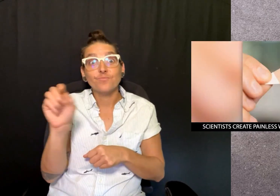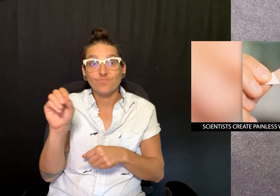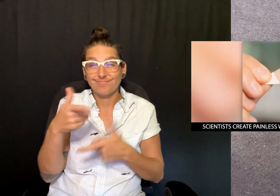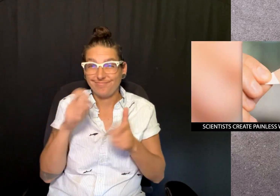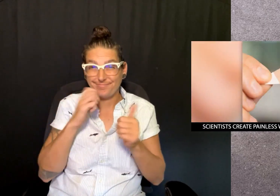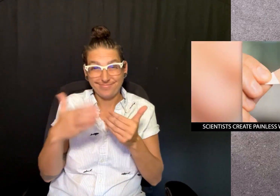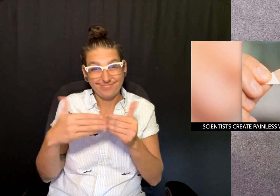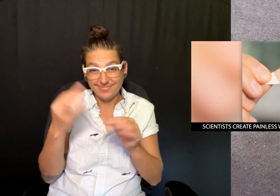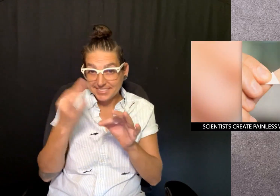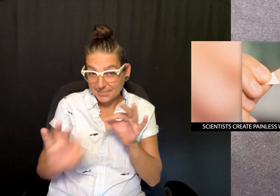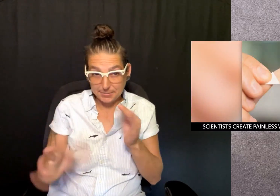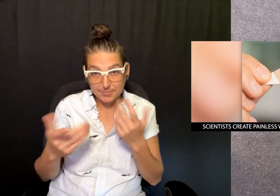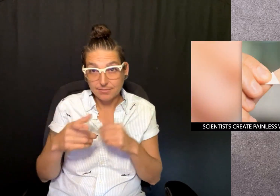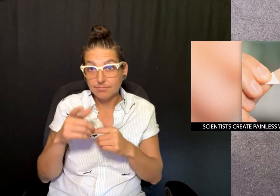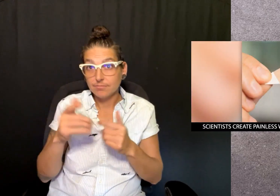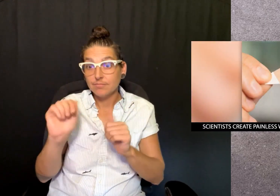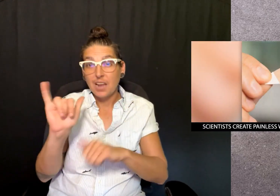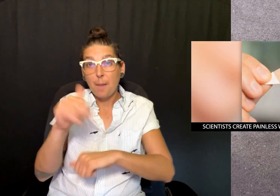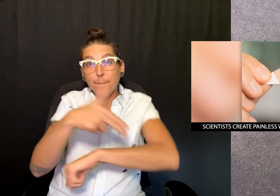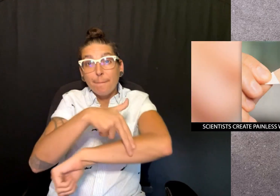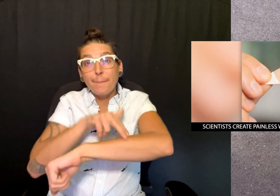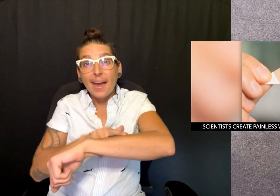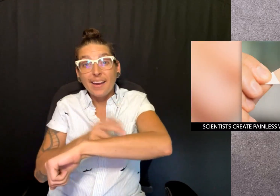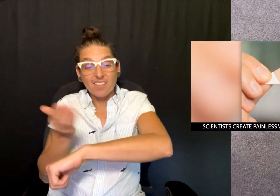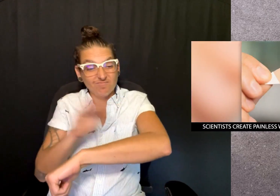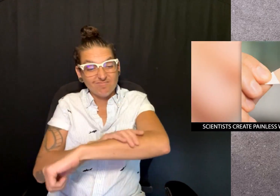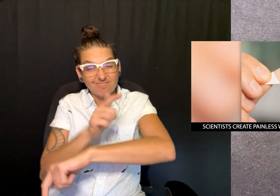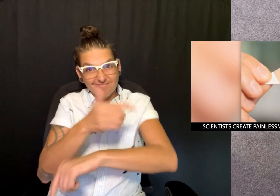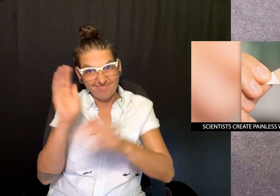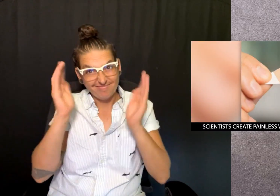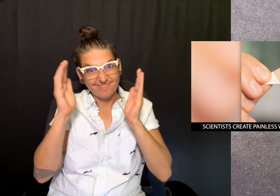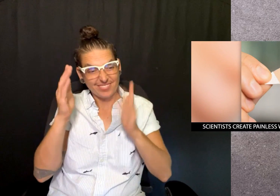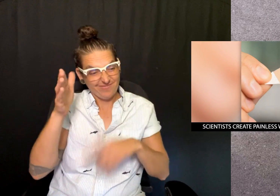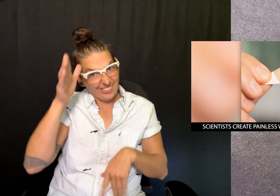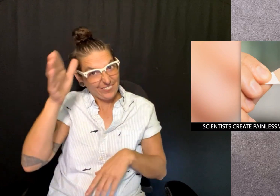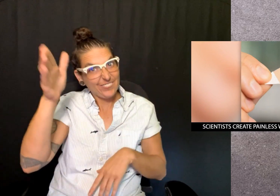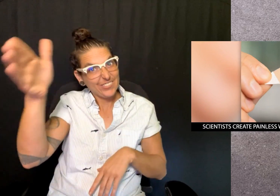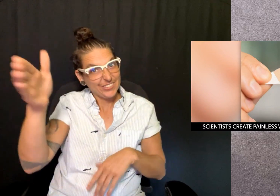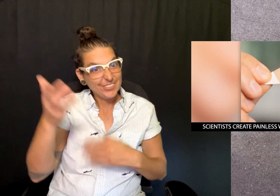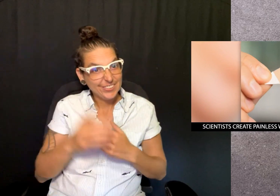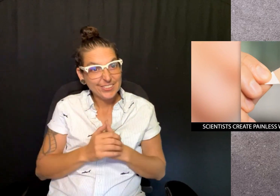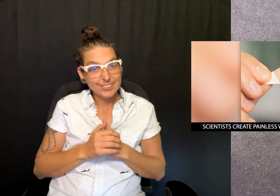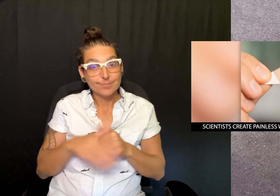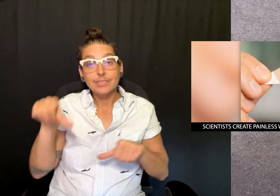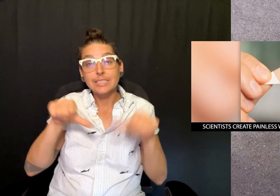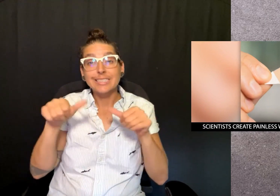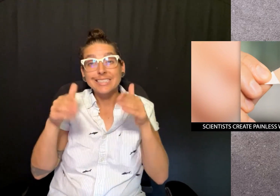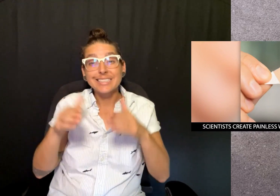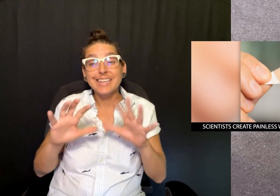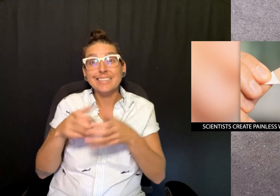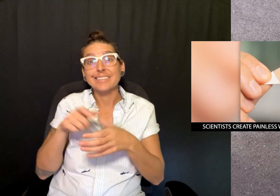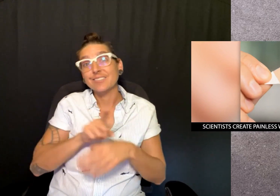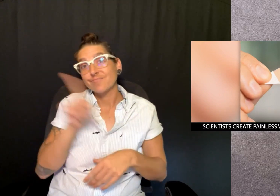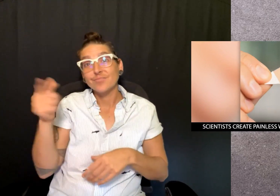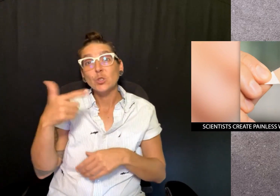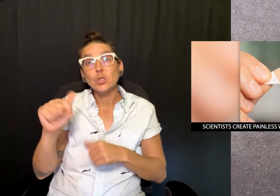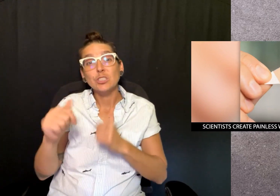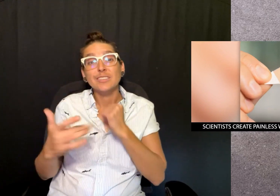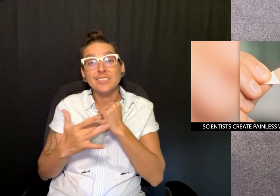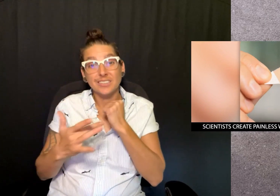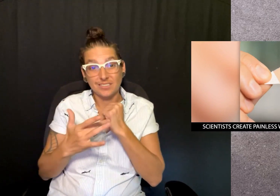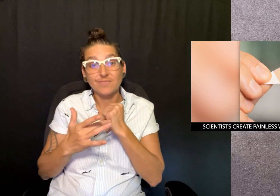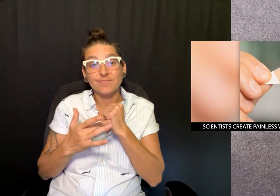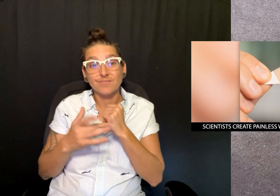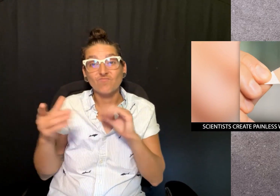could be as simple as putting on a Band-Aid in the future scientists at Georgia Tech say